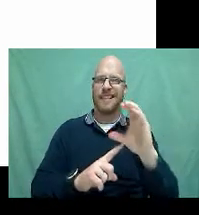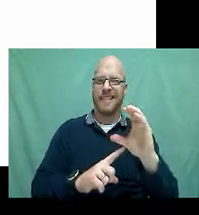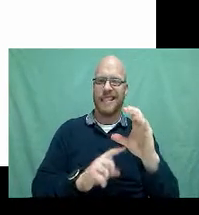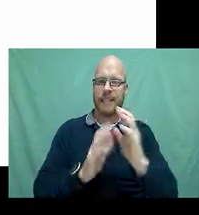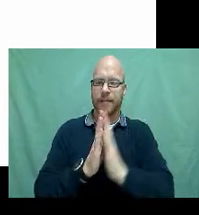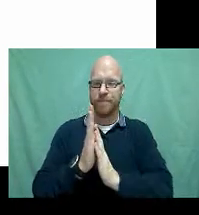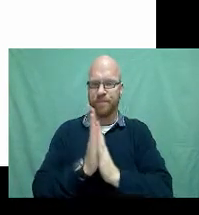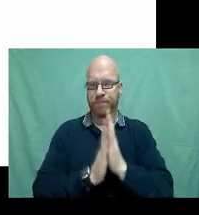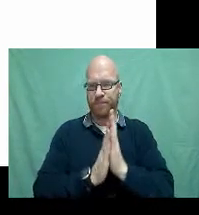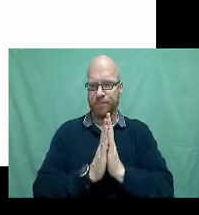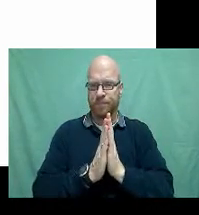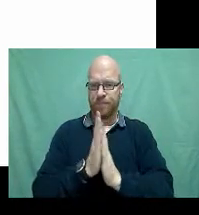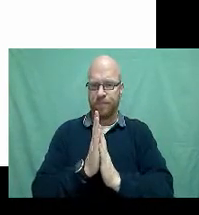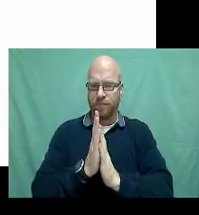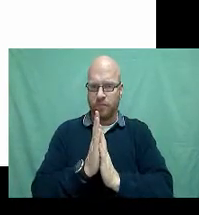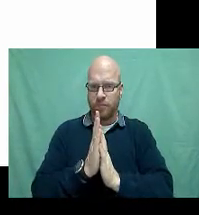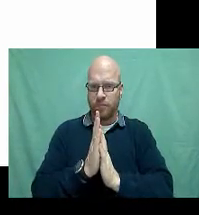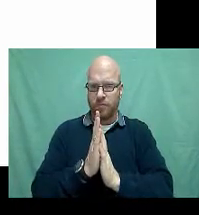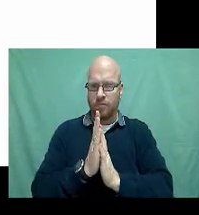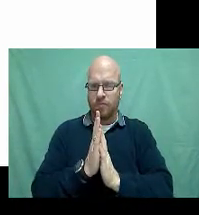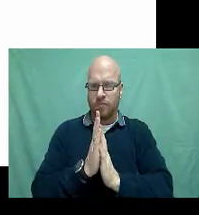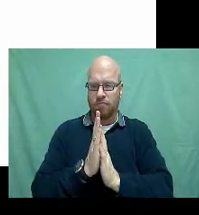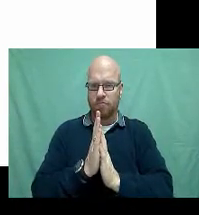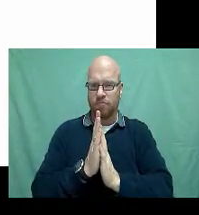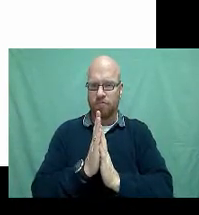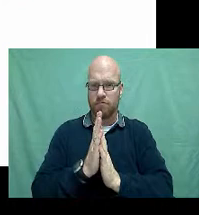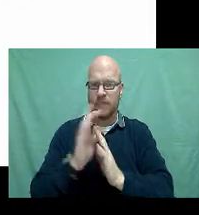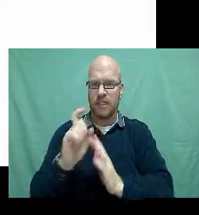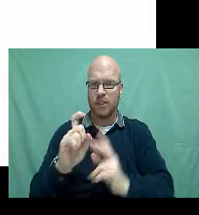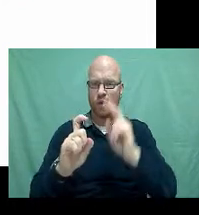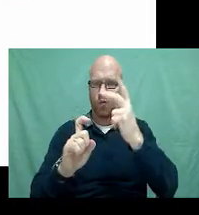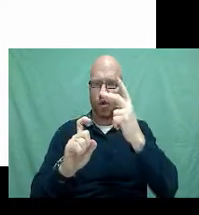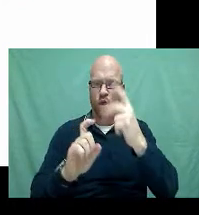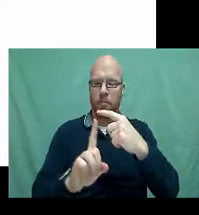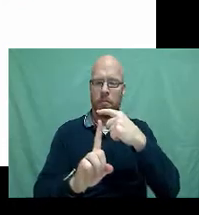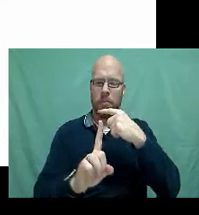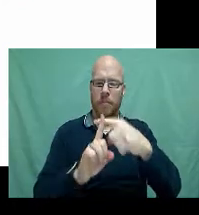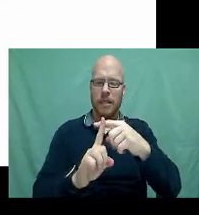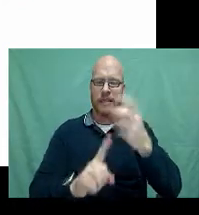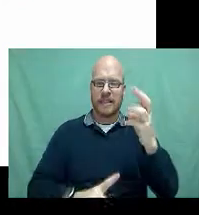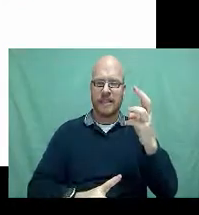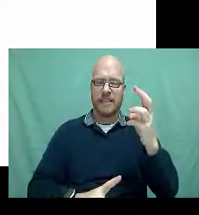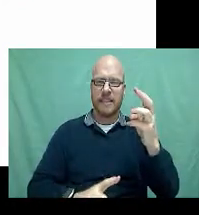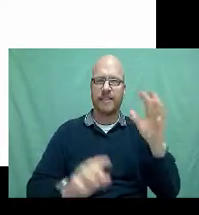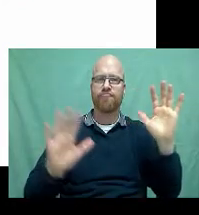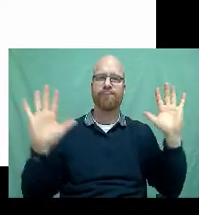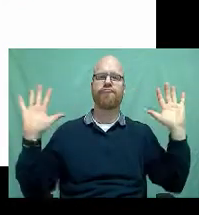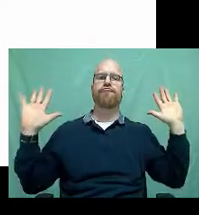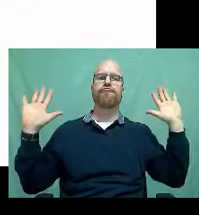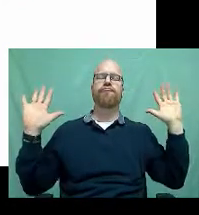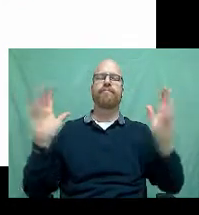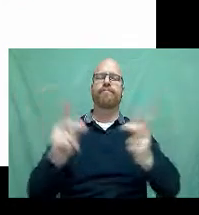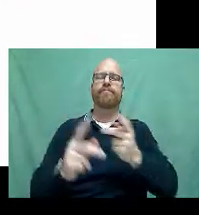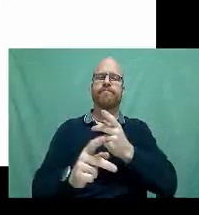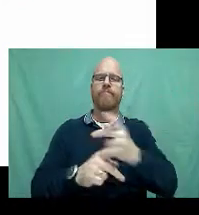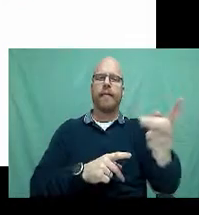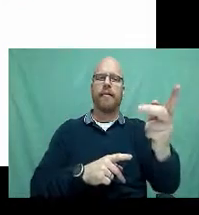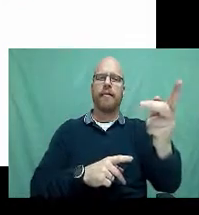We'll move to the third example here. x-squared plus 16. Well, I've got to stop right there.